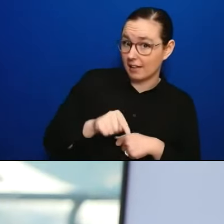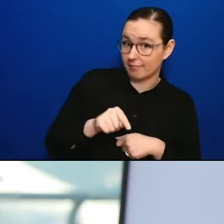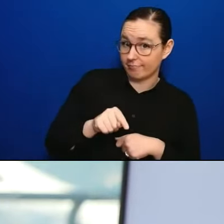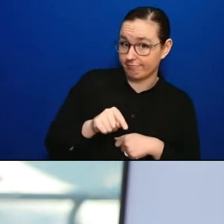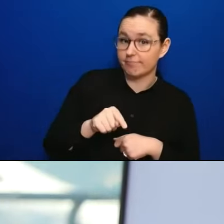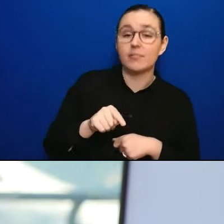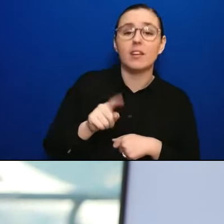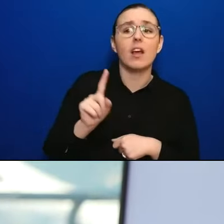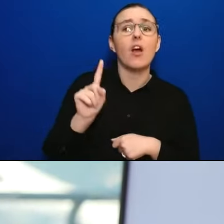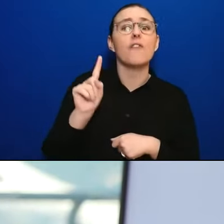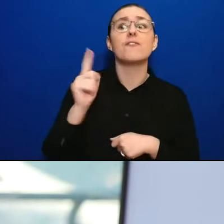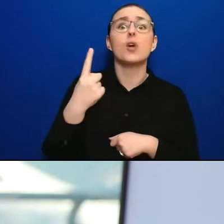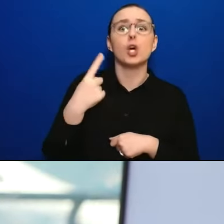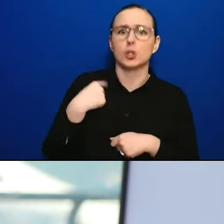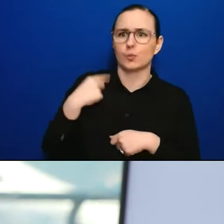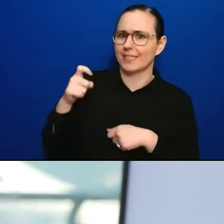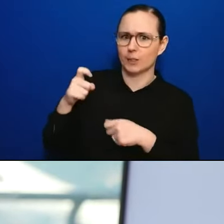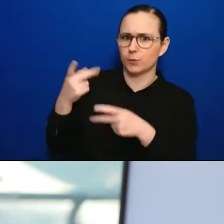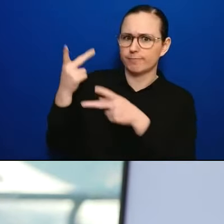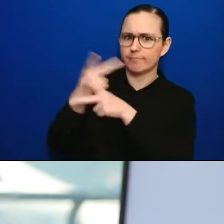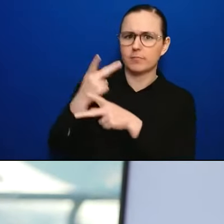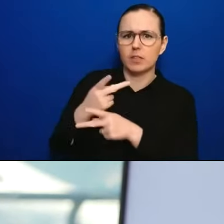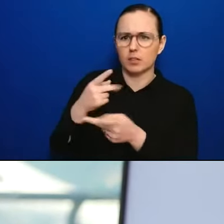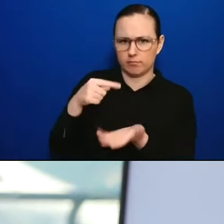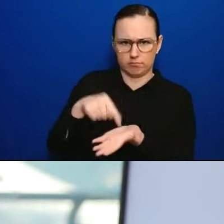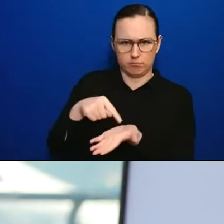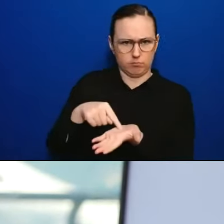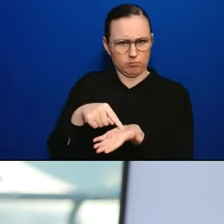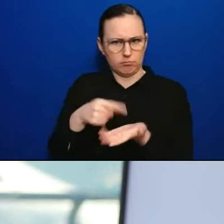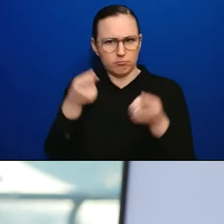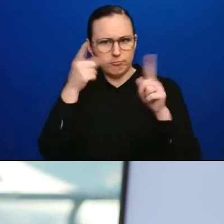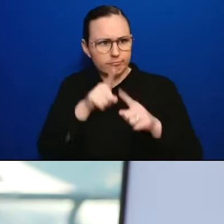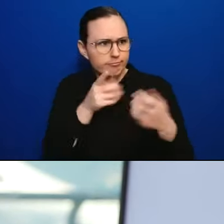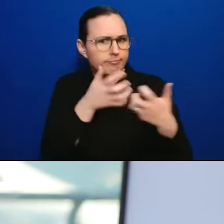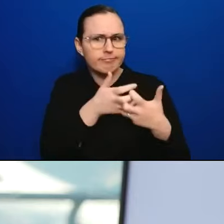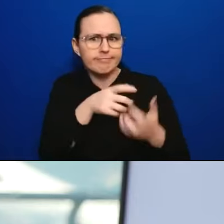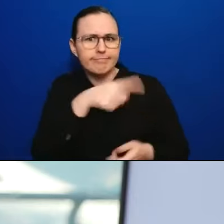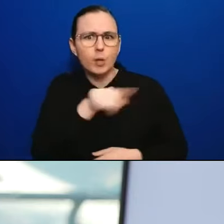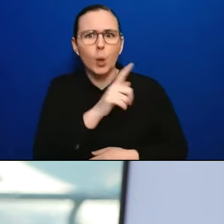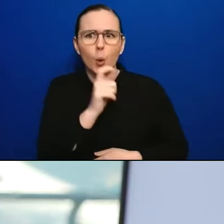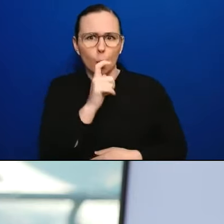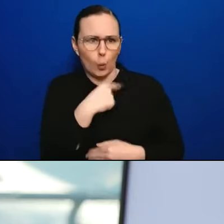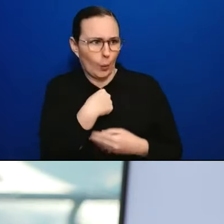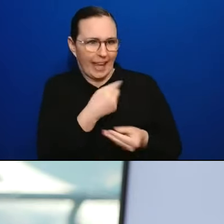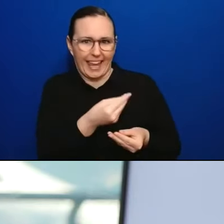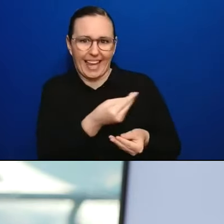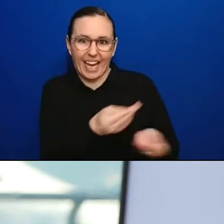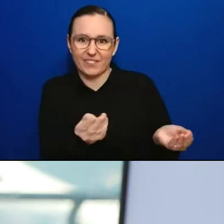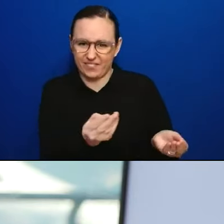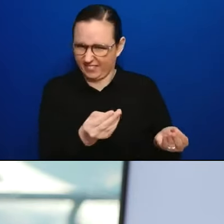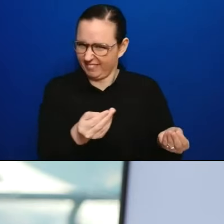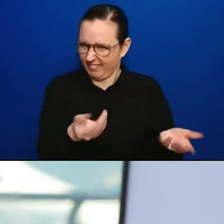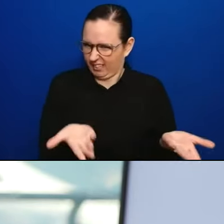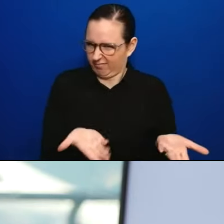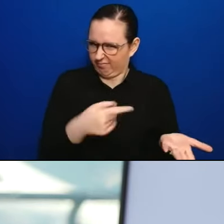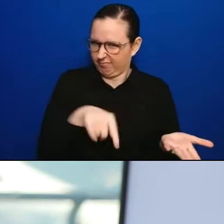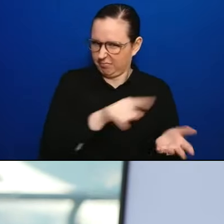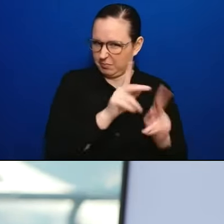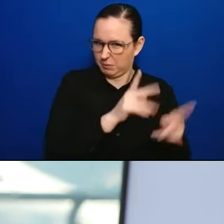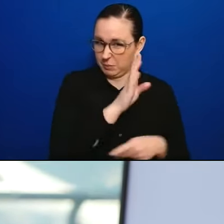Ratanavier and Latrivere one of the things we needed to do was